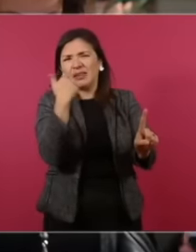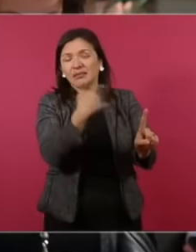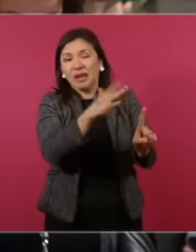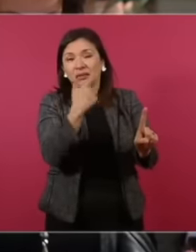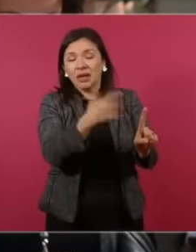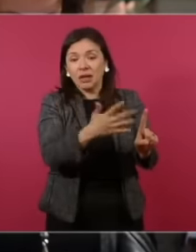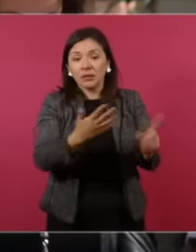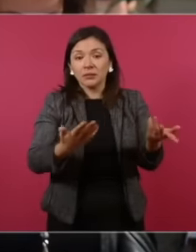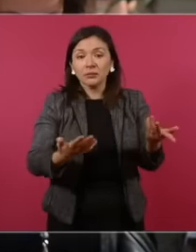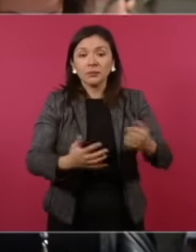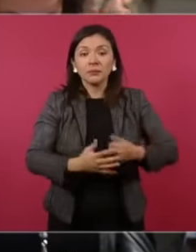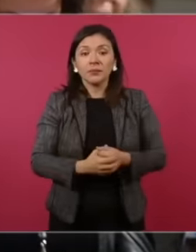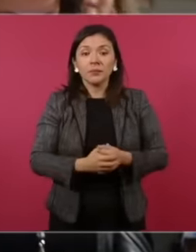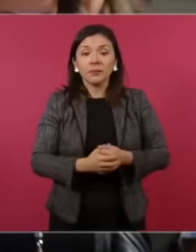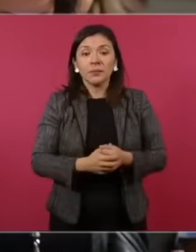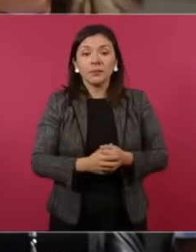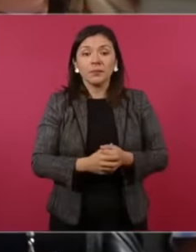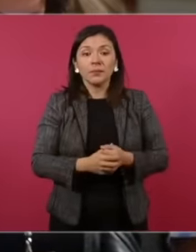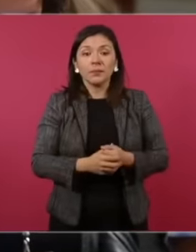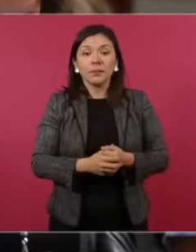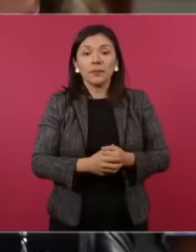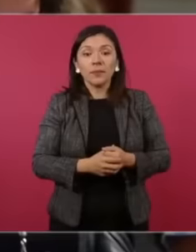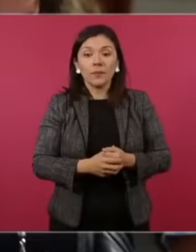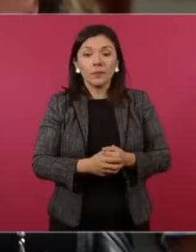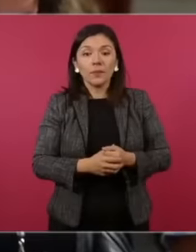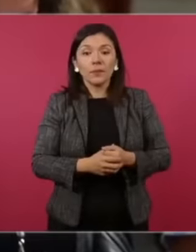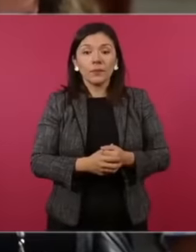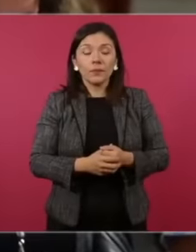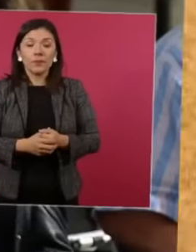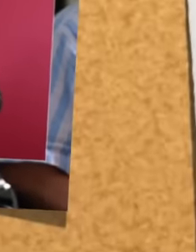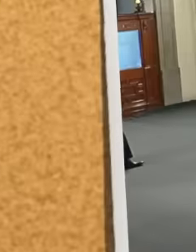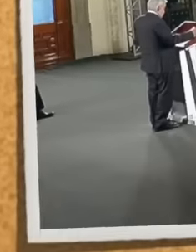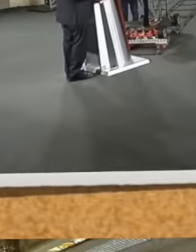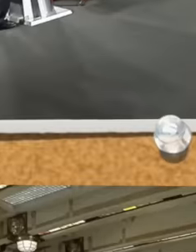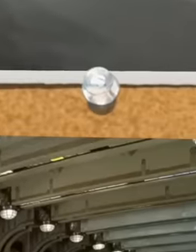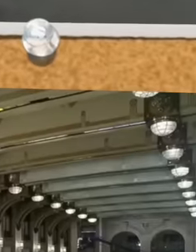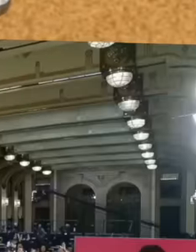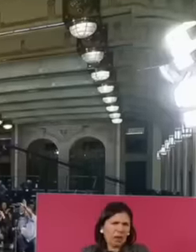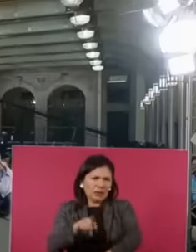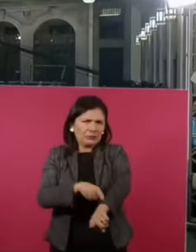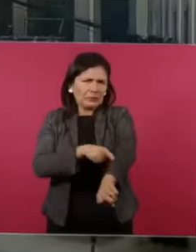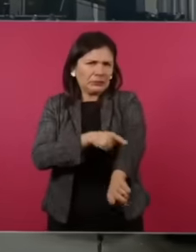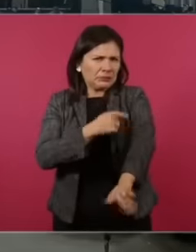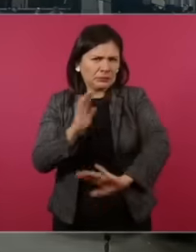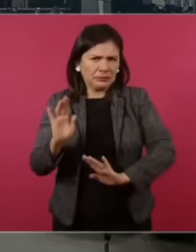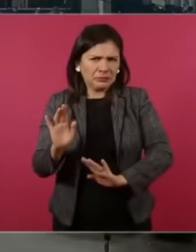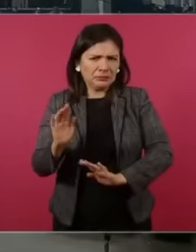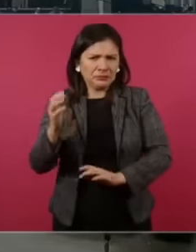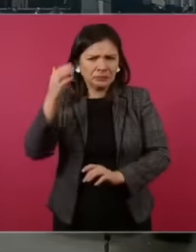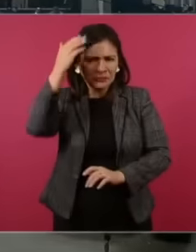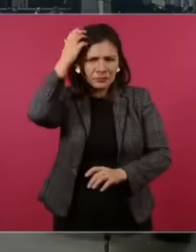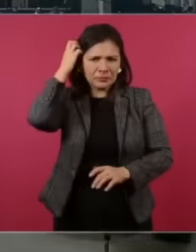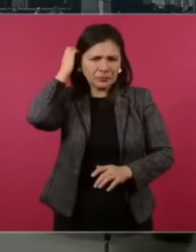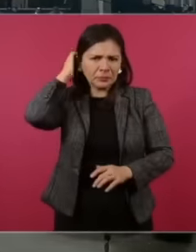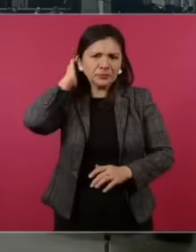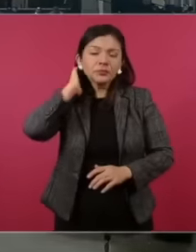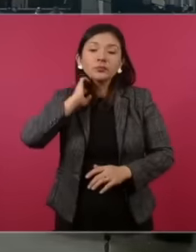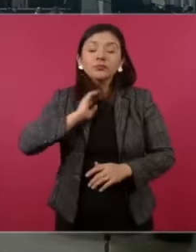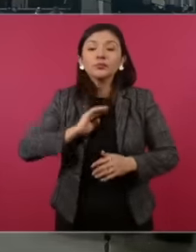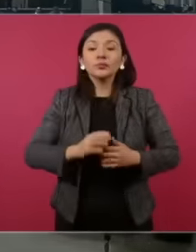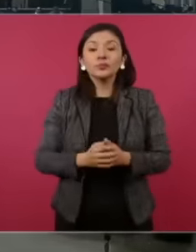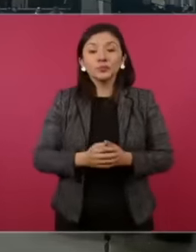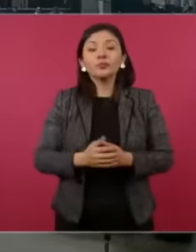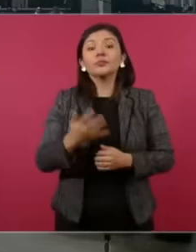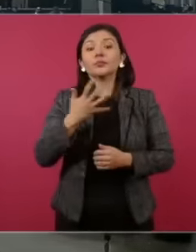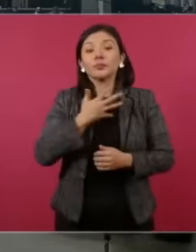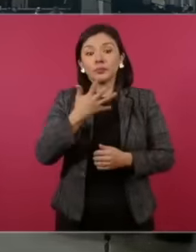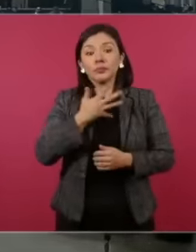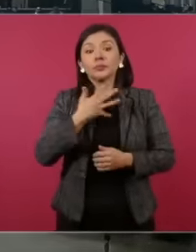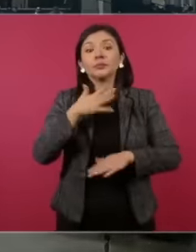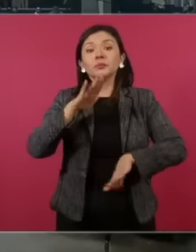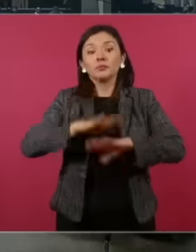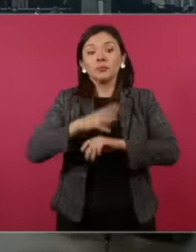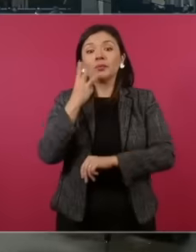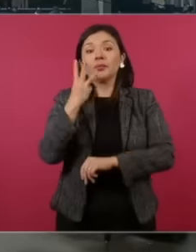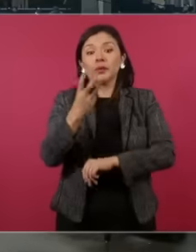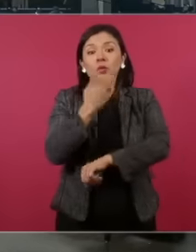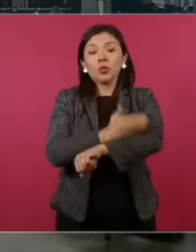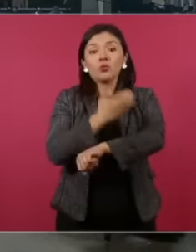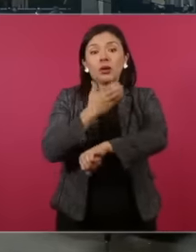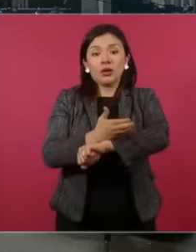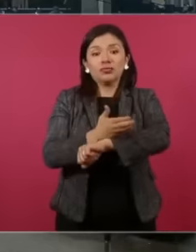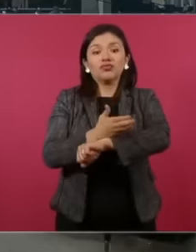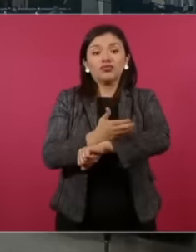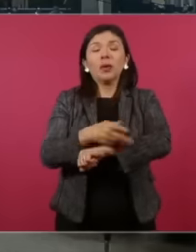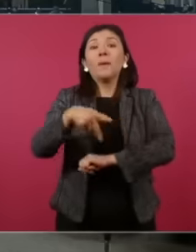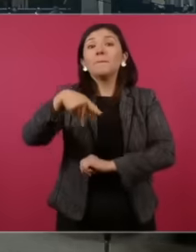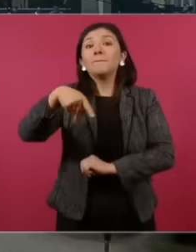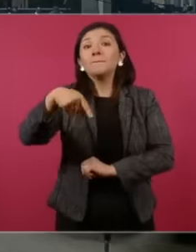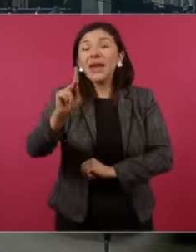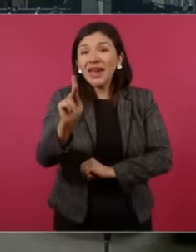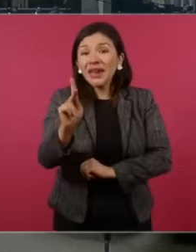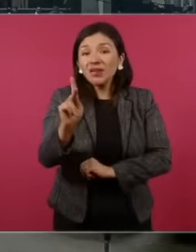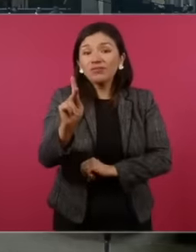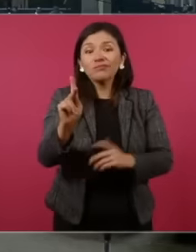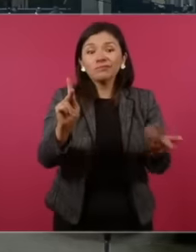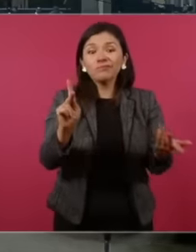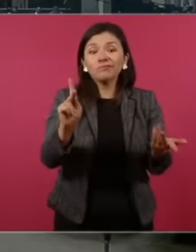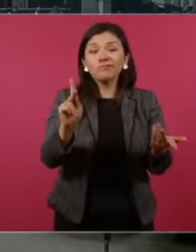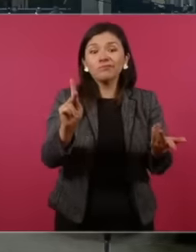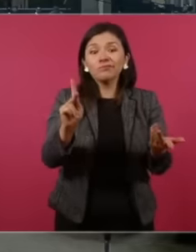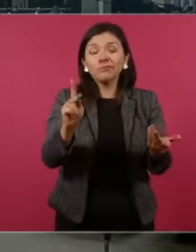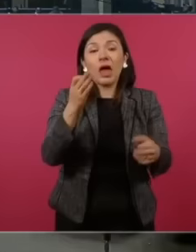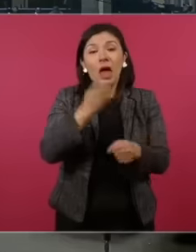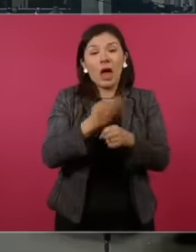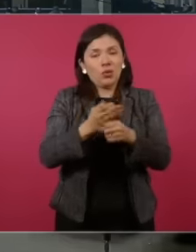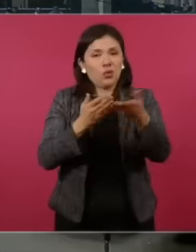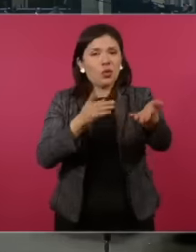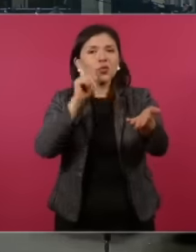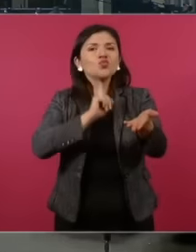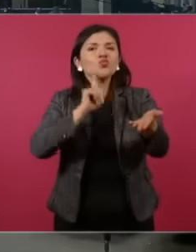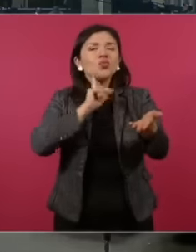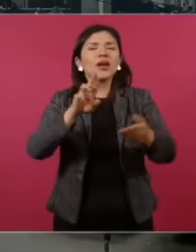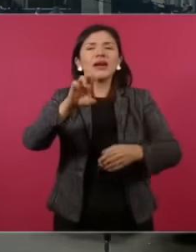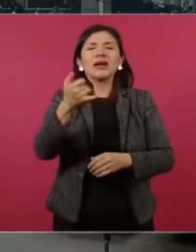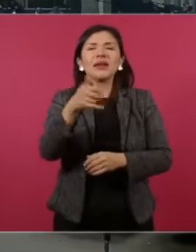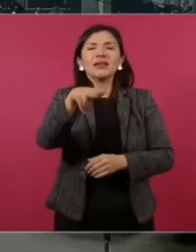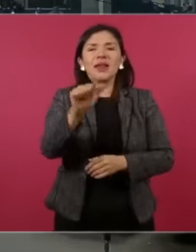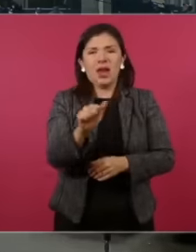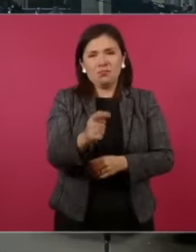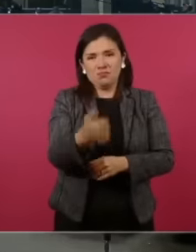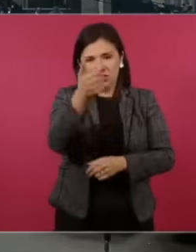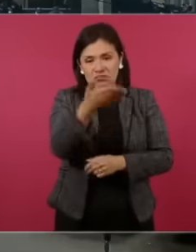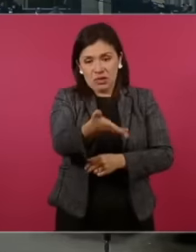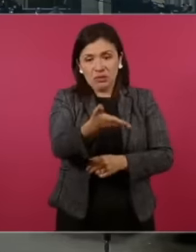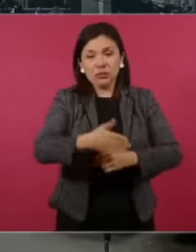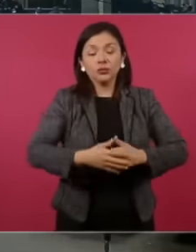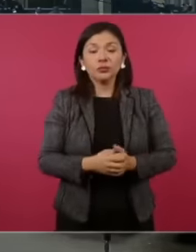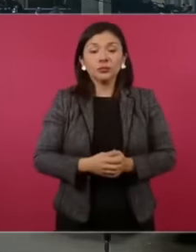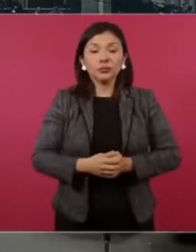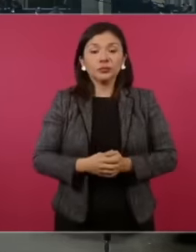let's see there are three of these colleagues left. But you know what We're going to give him to Reina First this one then